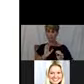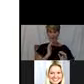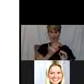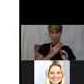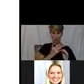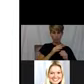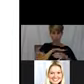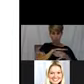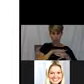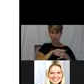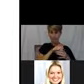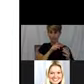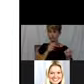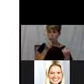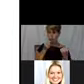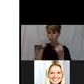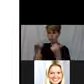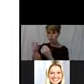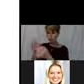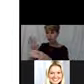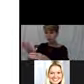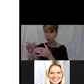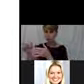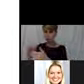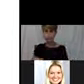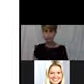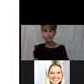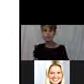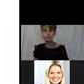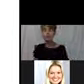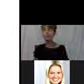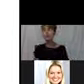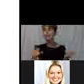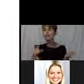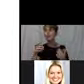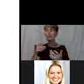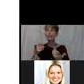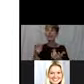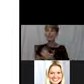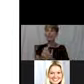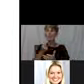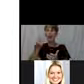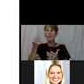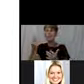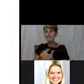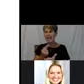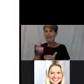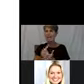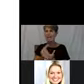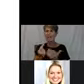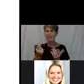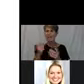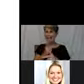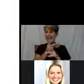And then as part of scope of practice is if you're delivering episodic or primary care, this could change. You might wanna do primary care.